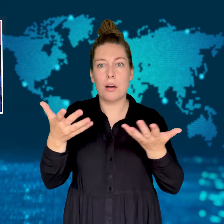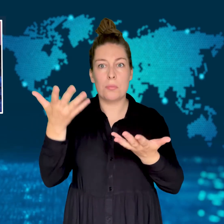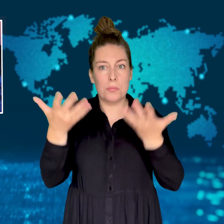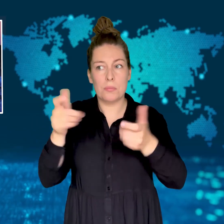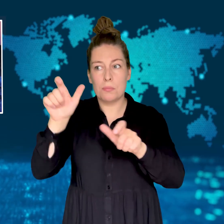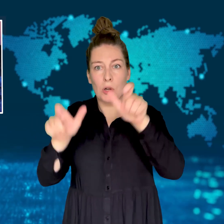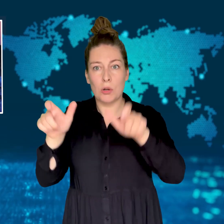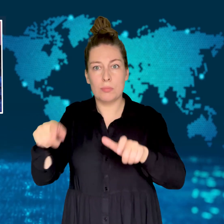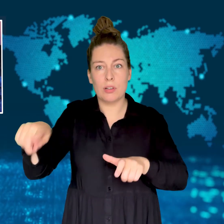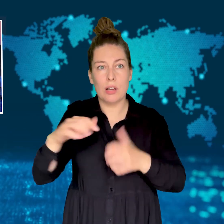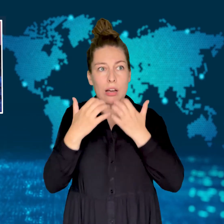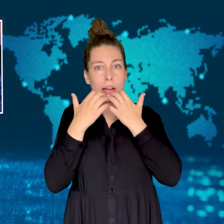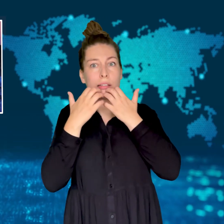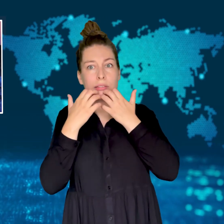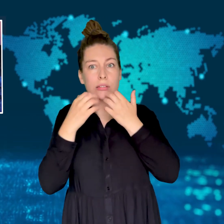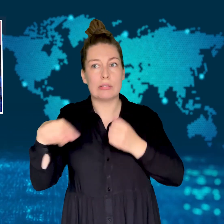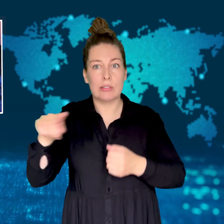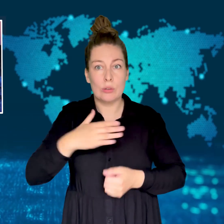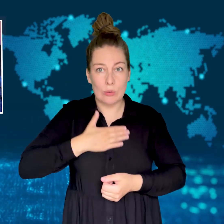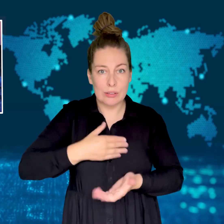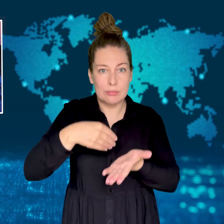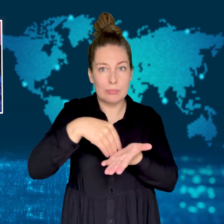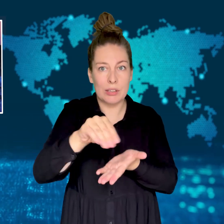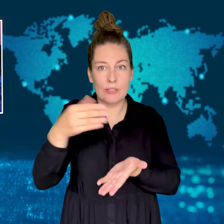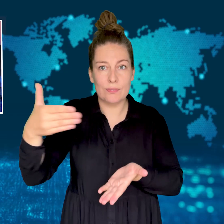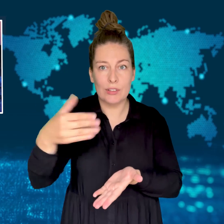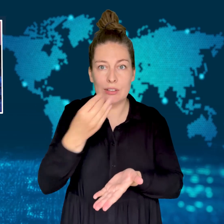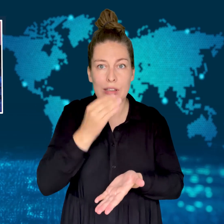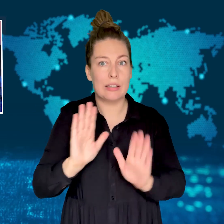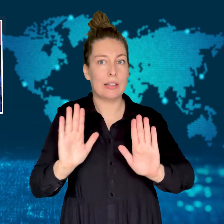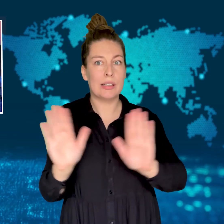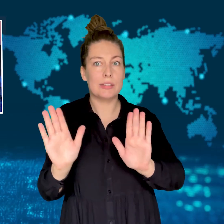impacted as consumers will be hesitant to buy their food.